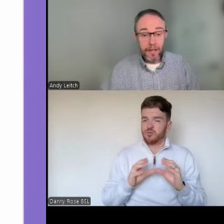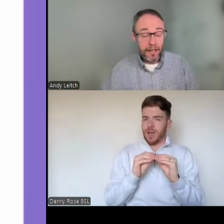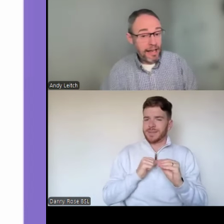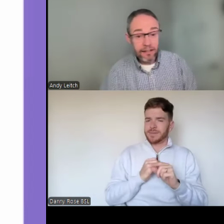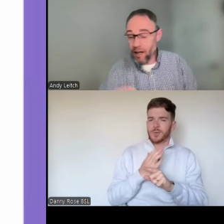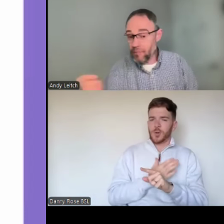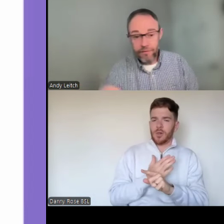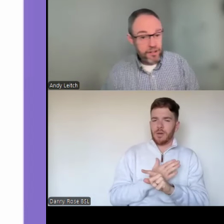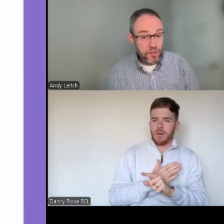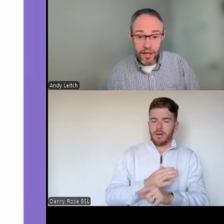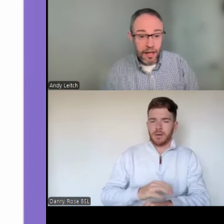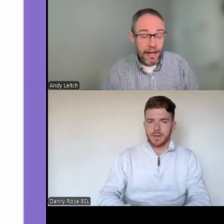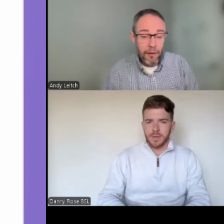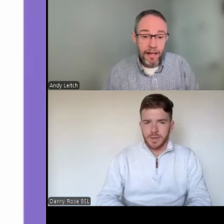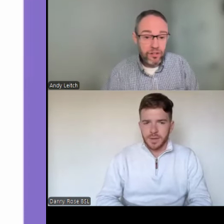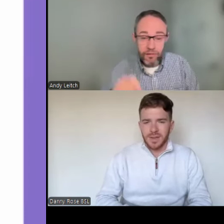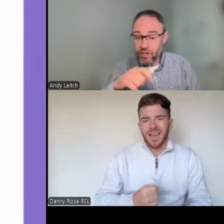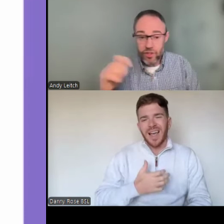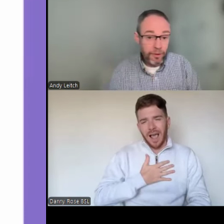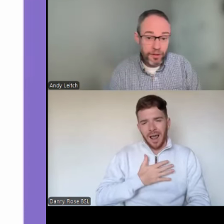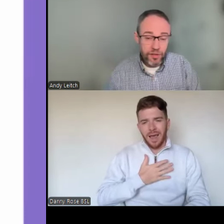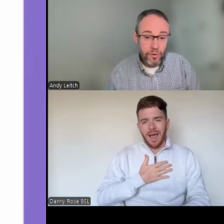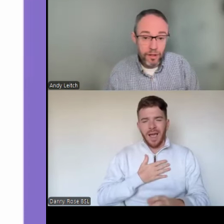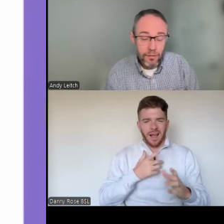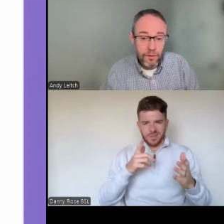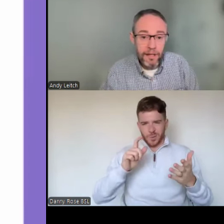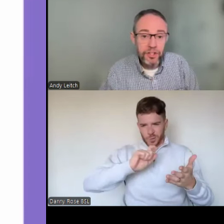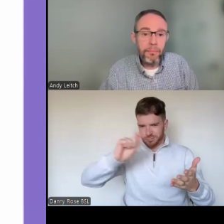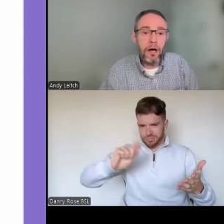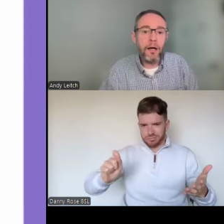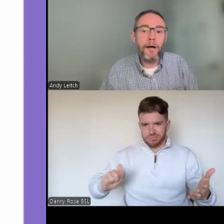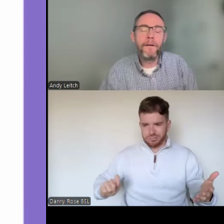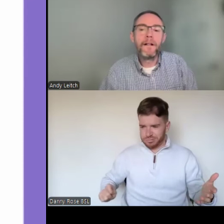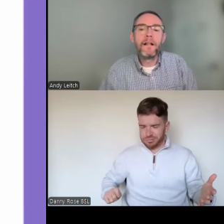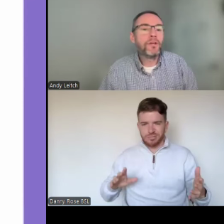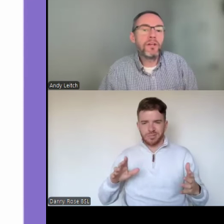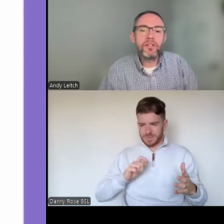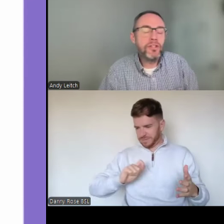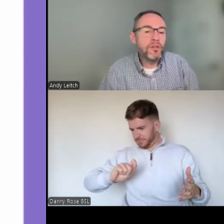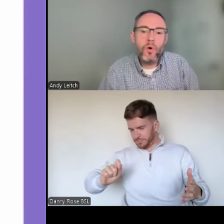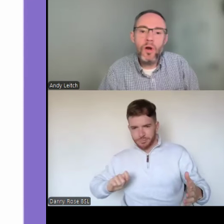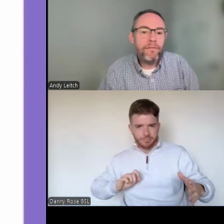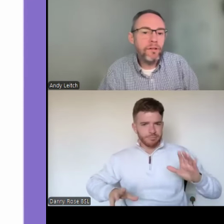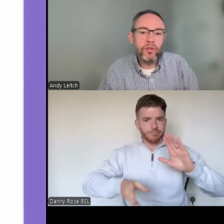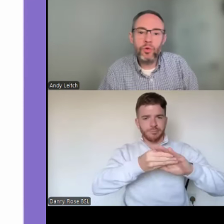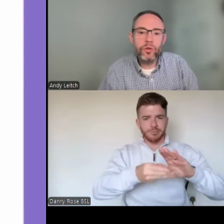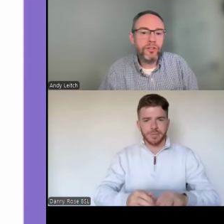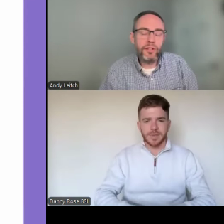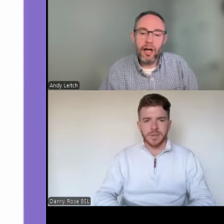Again, I prefer to work in a layout pad, so I've just scribbled this with a magic marker. You can use whatever tools